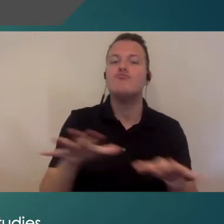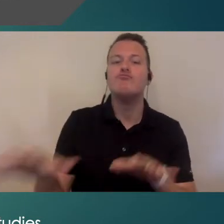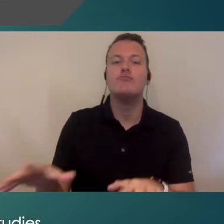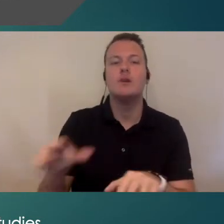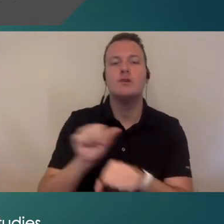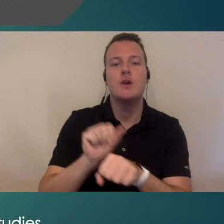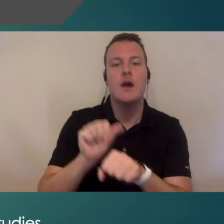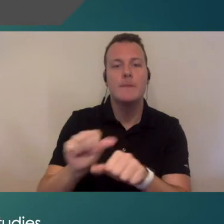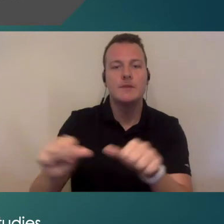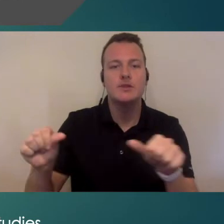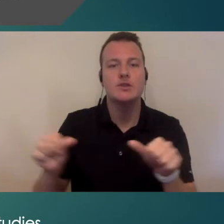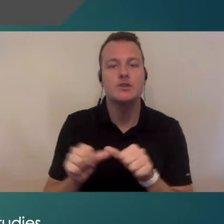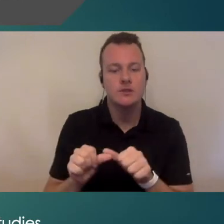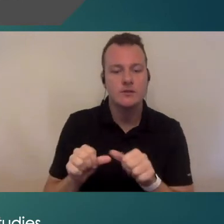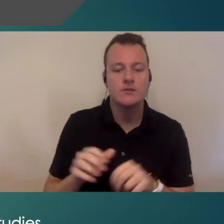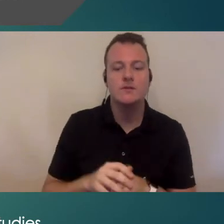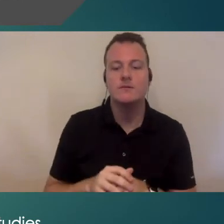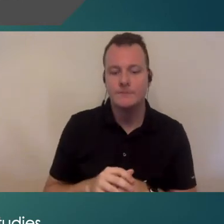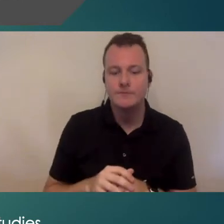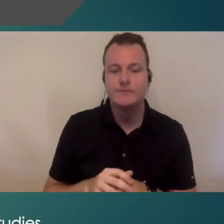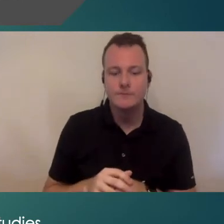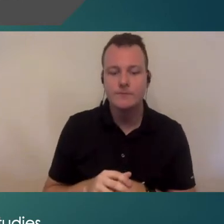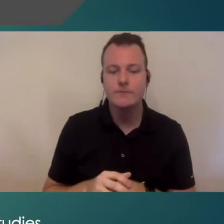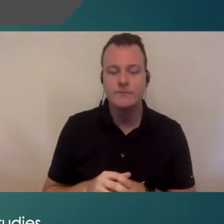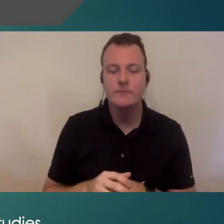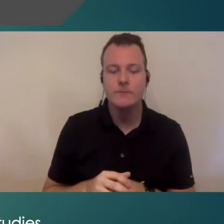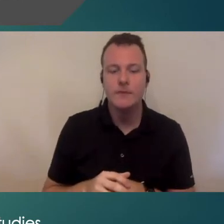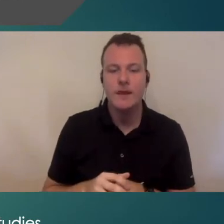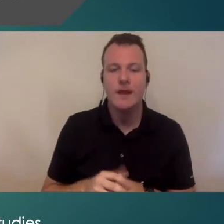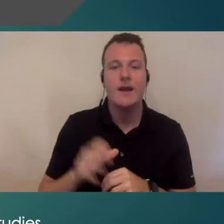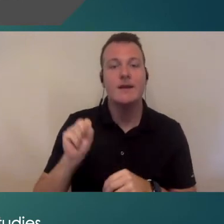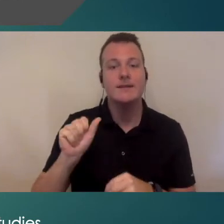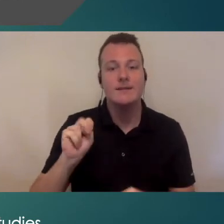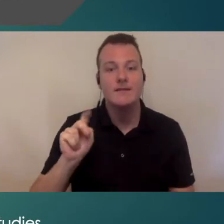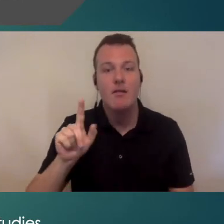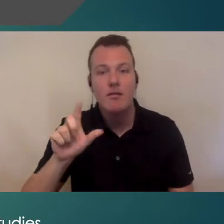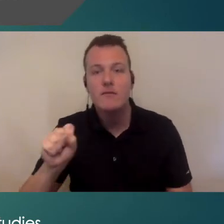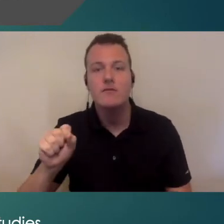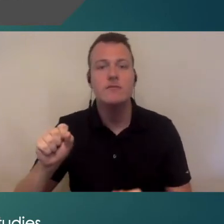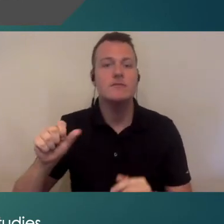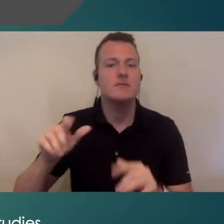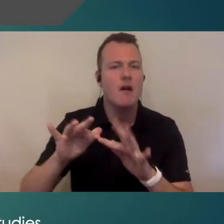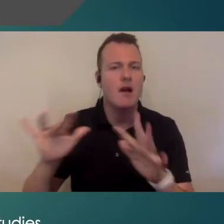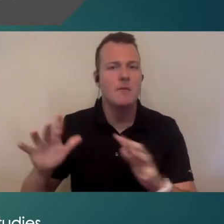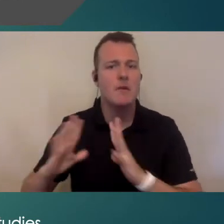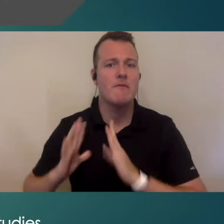positions where Birkenstocks might be in, and sandals might be okay, or you're in